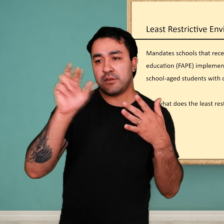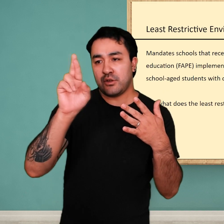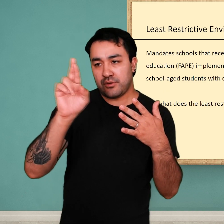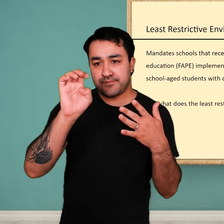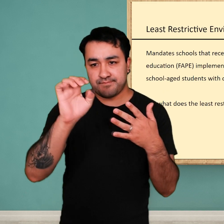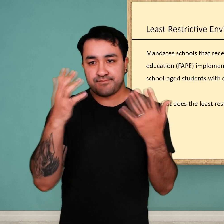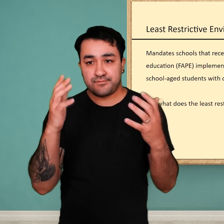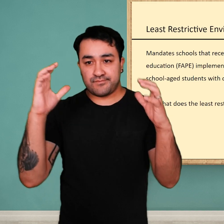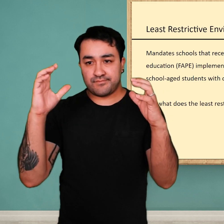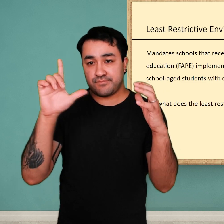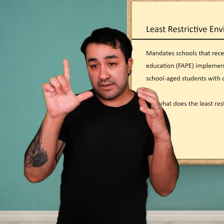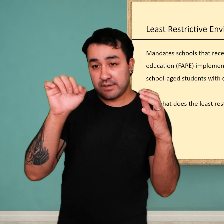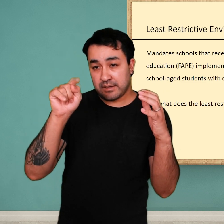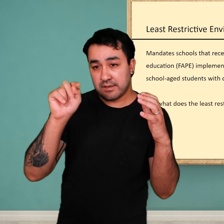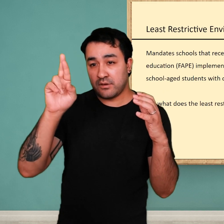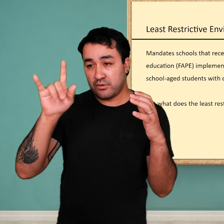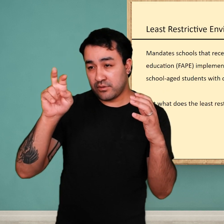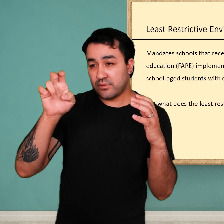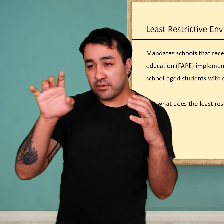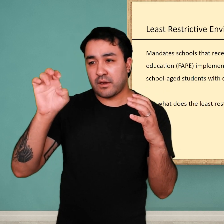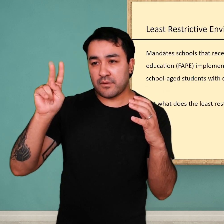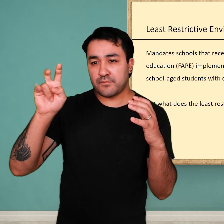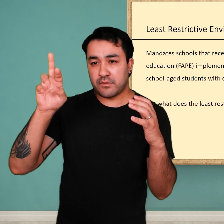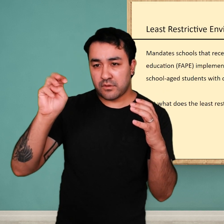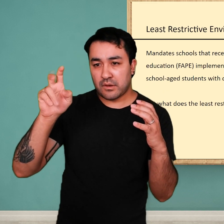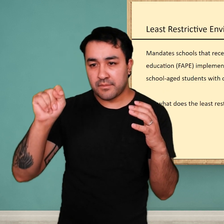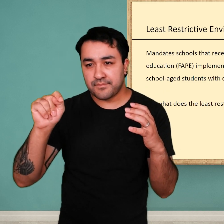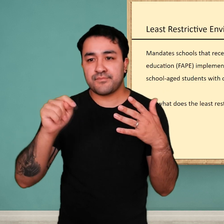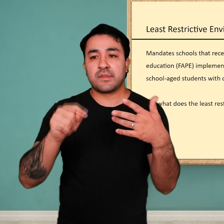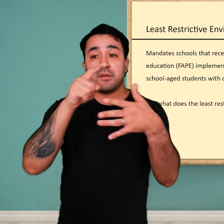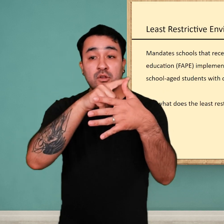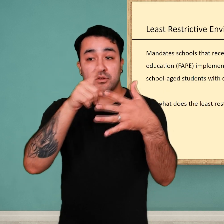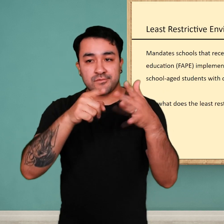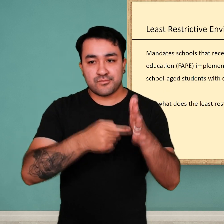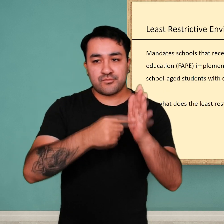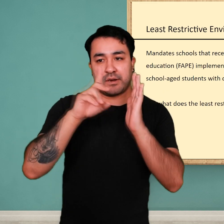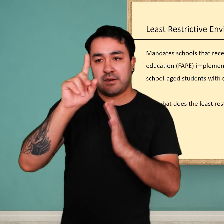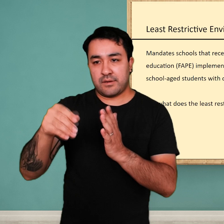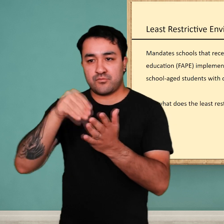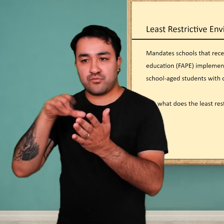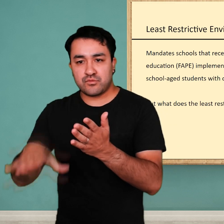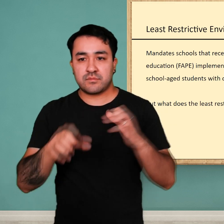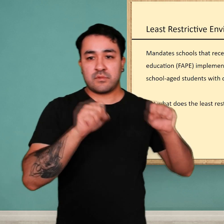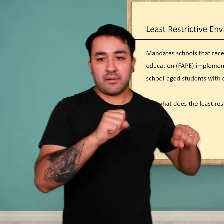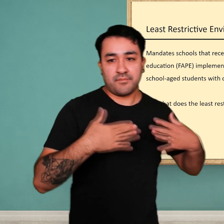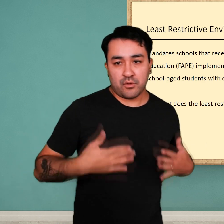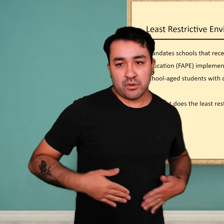Least Restrictive Environment or LRE mandates the free and appropriate public education Disabled